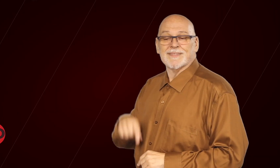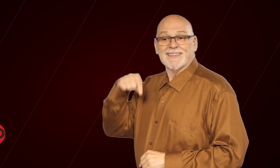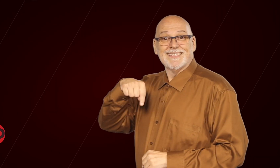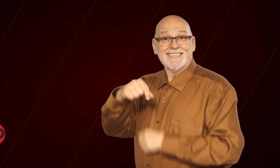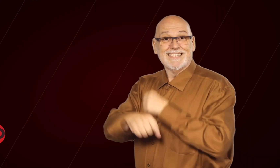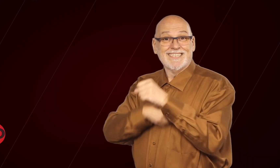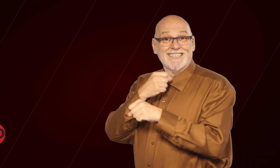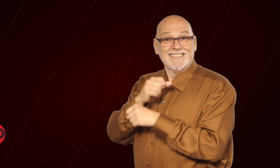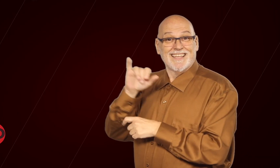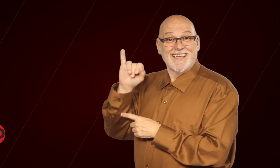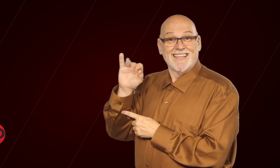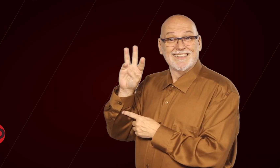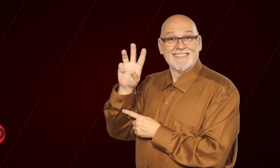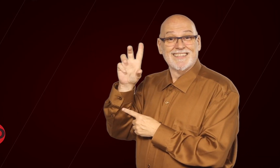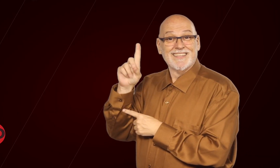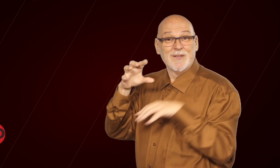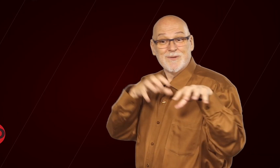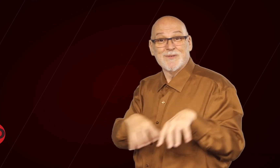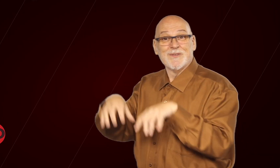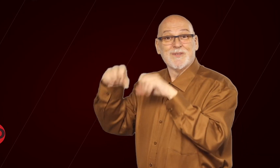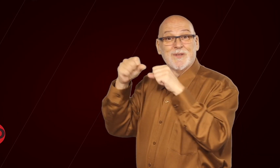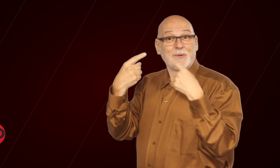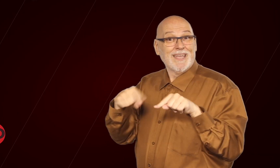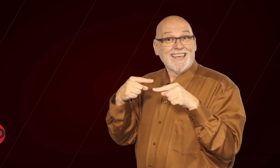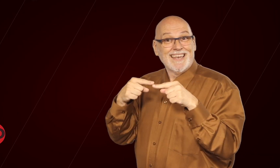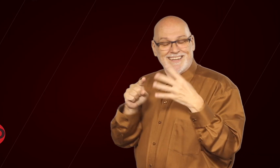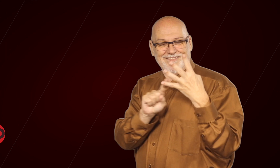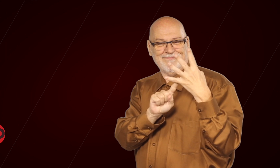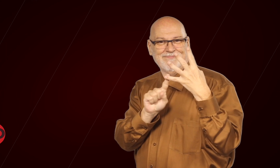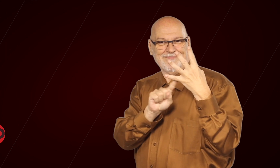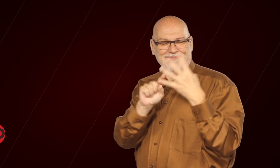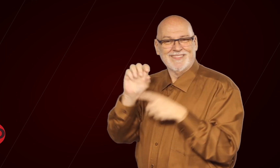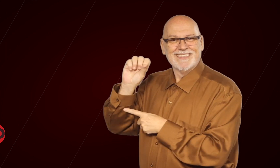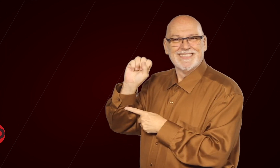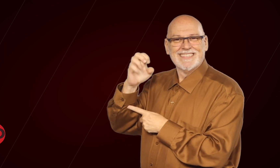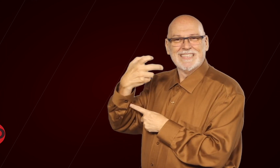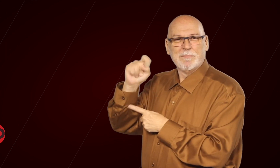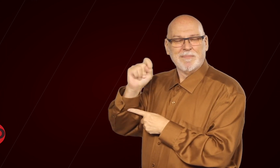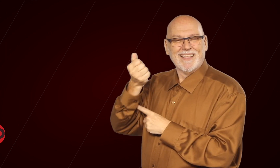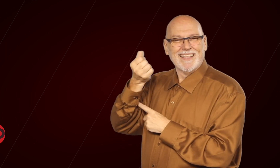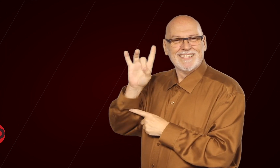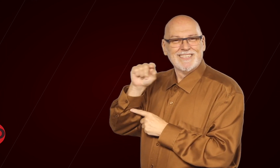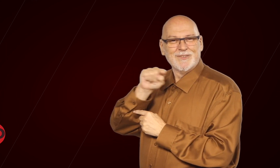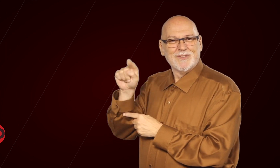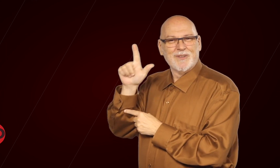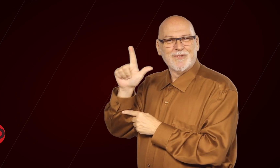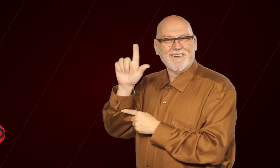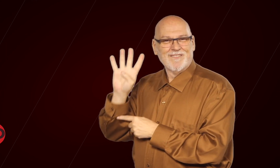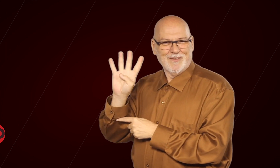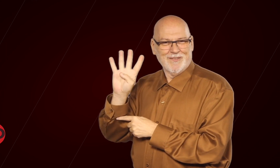[ANSELMO]: This year IWD is held from September 18 to 24.